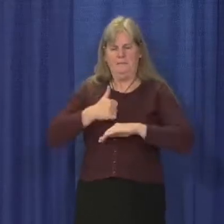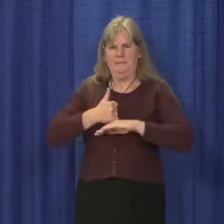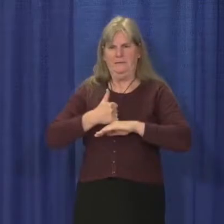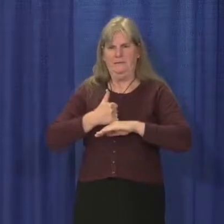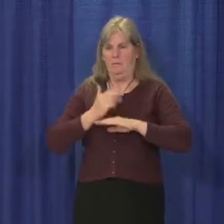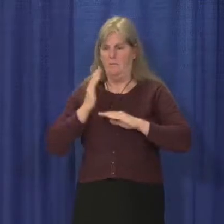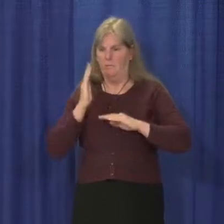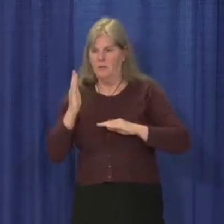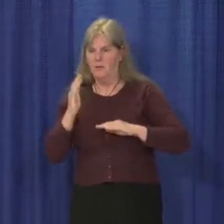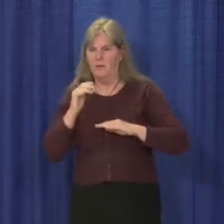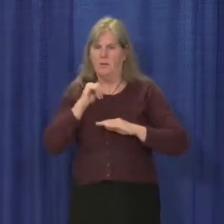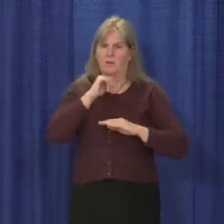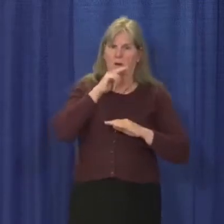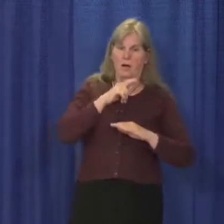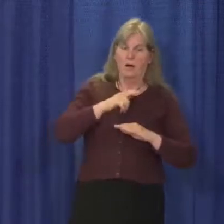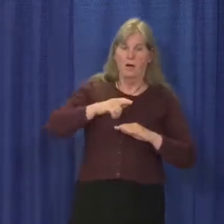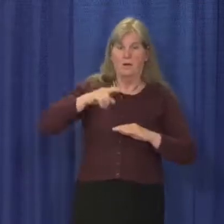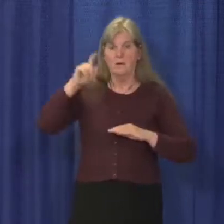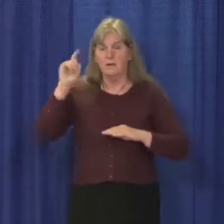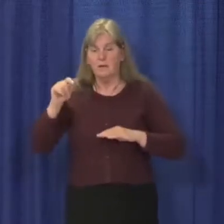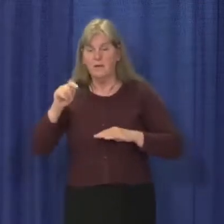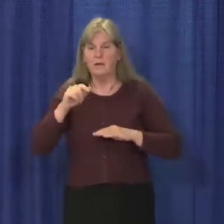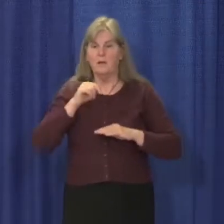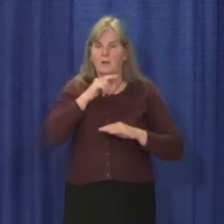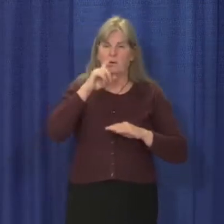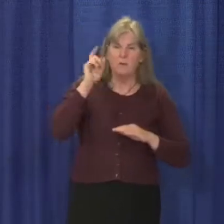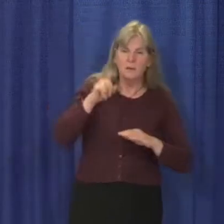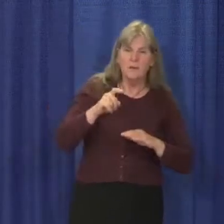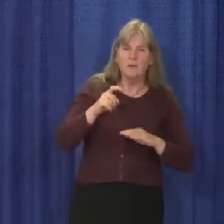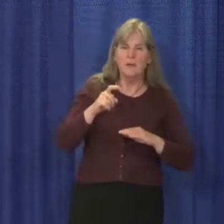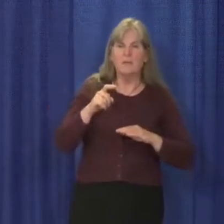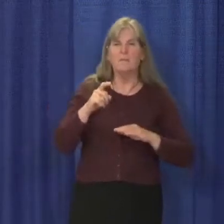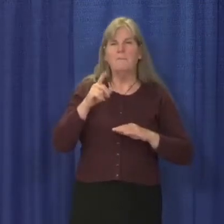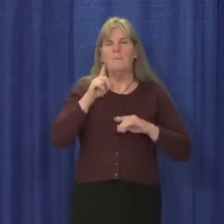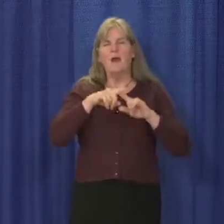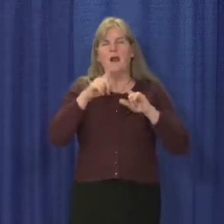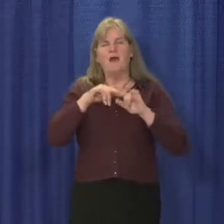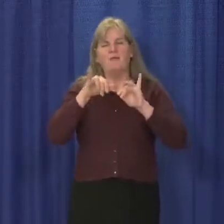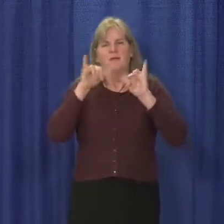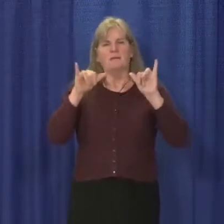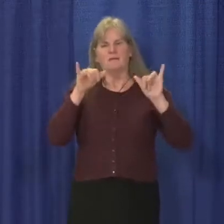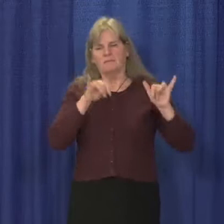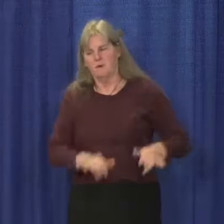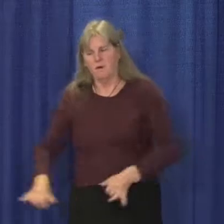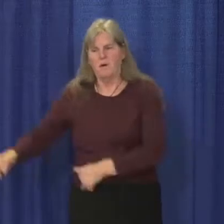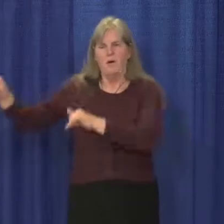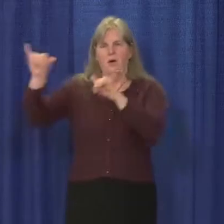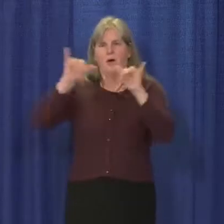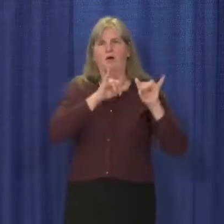to happen or necessary how it would make sense to have a unified system so there's less